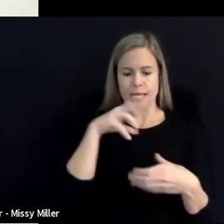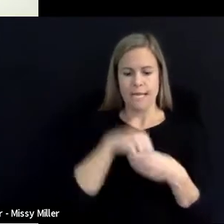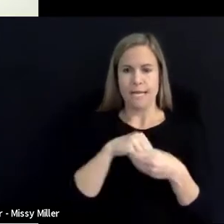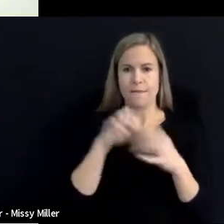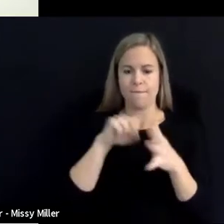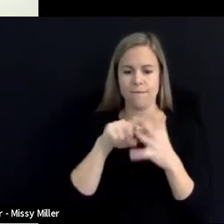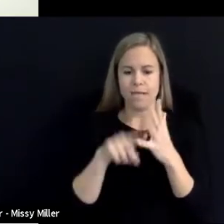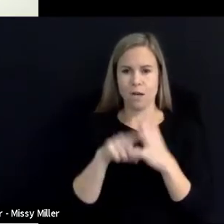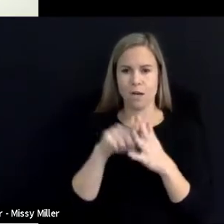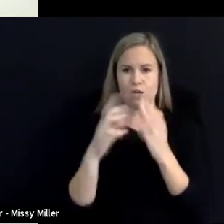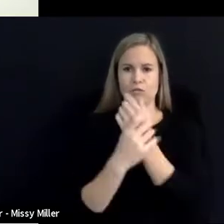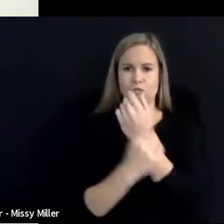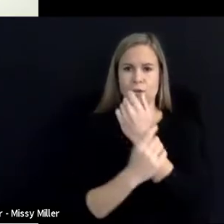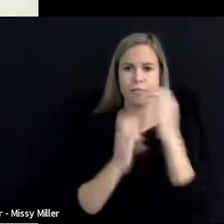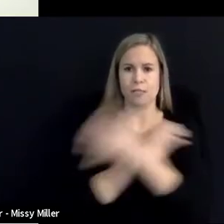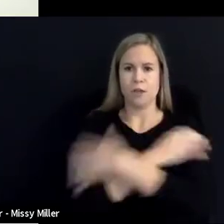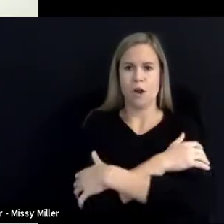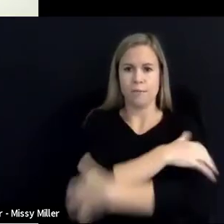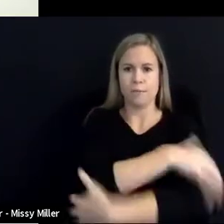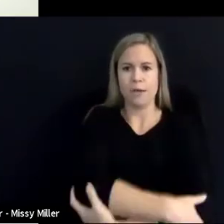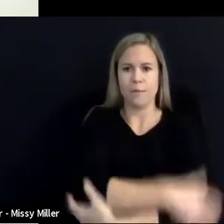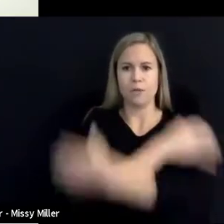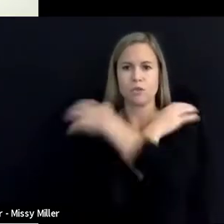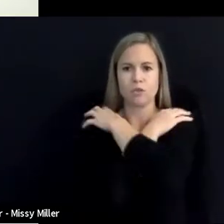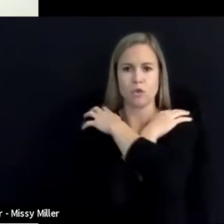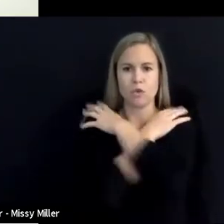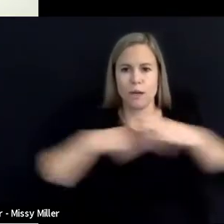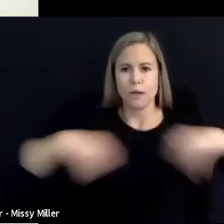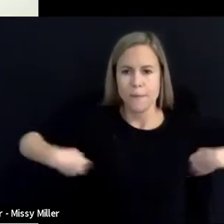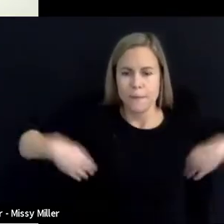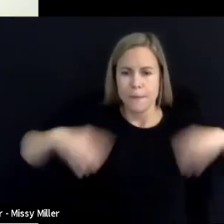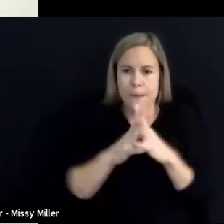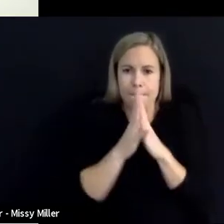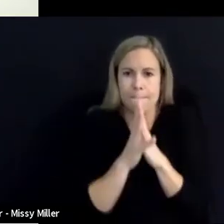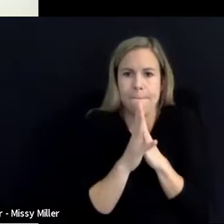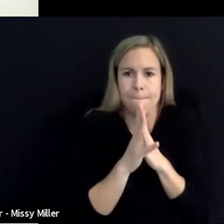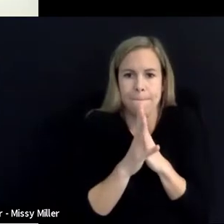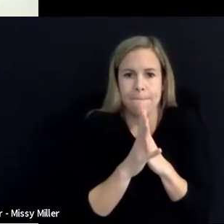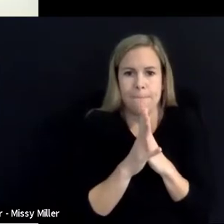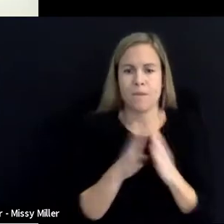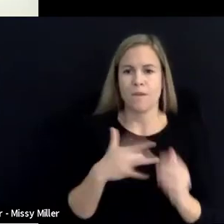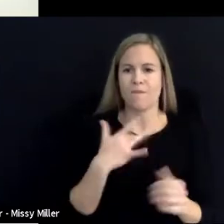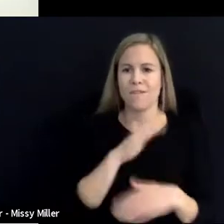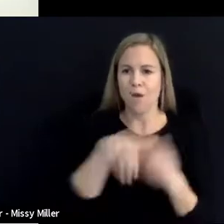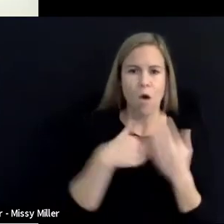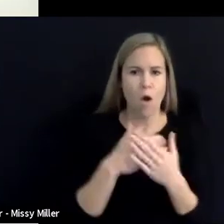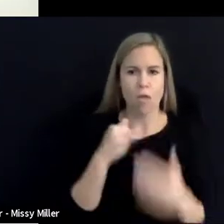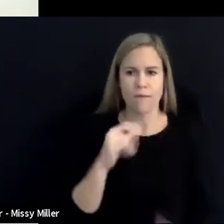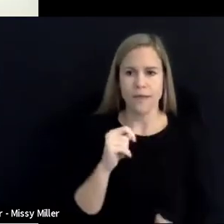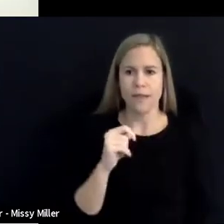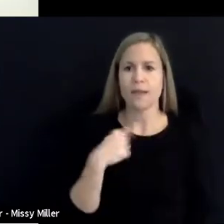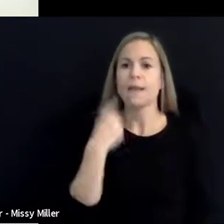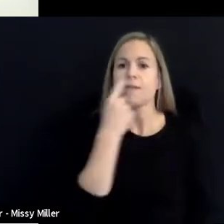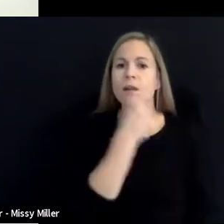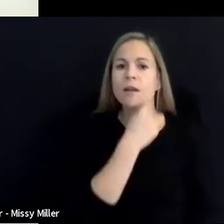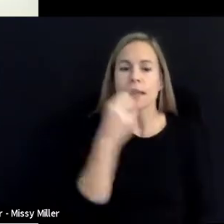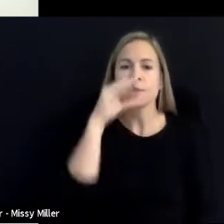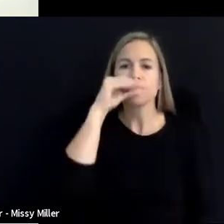in your arms, elbows, shoulders, even the back of your neck. And if you press your lips together, you're getting it through your jaw,